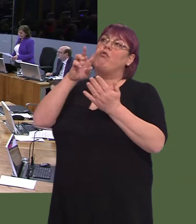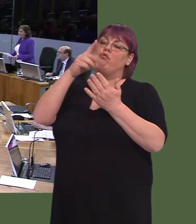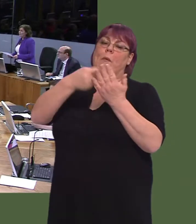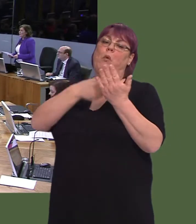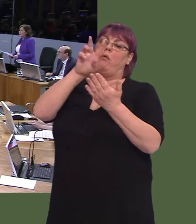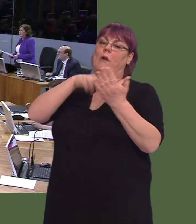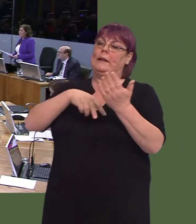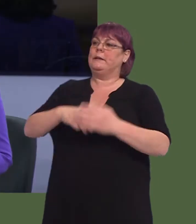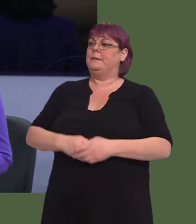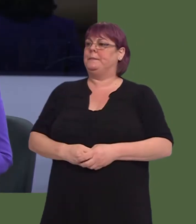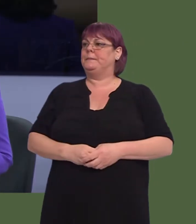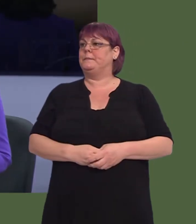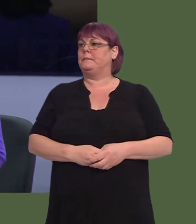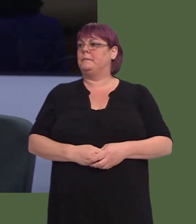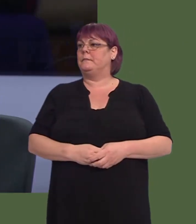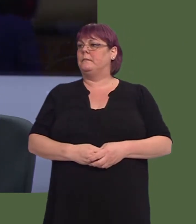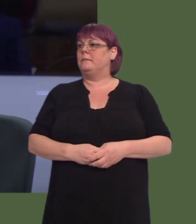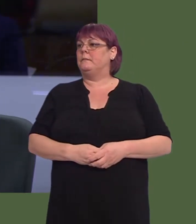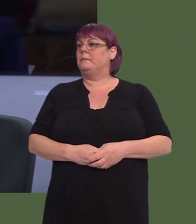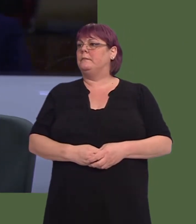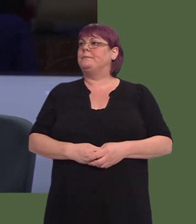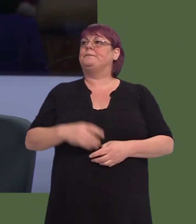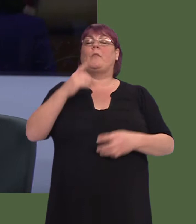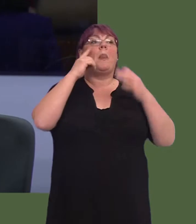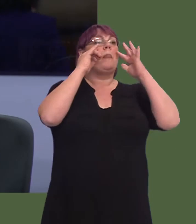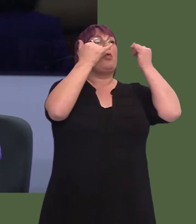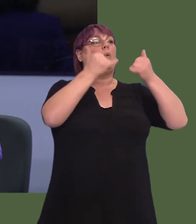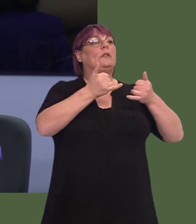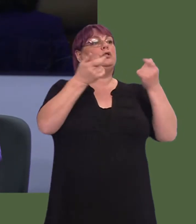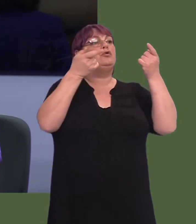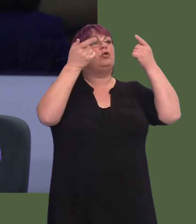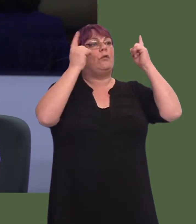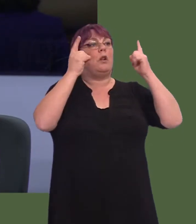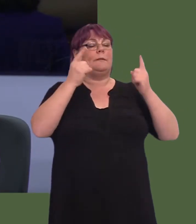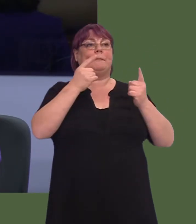But, as you rightly pointed out, the auditor general has raised several concerns.